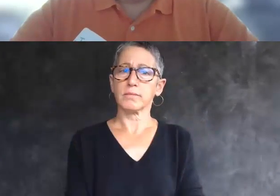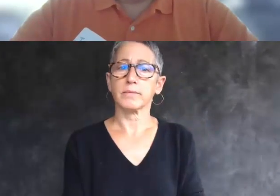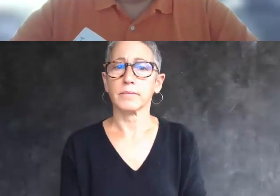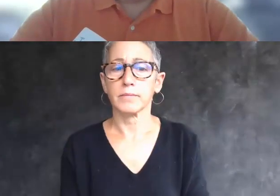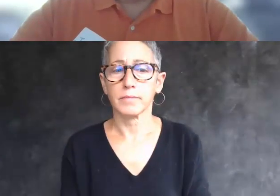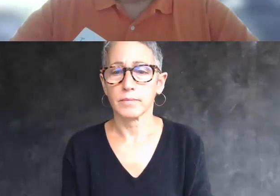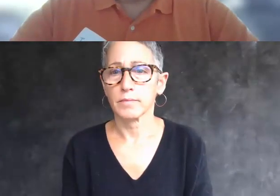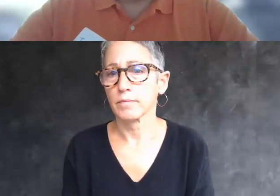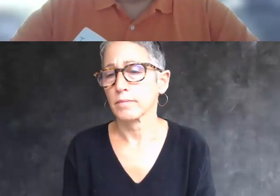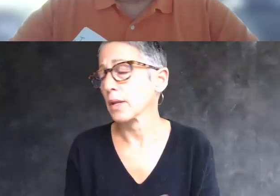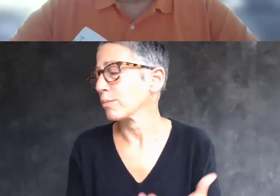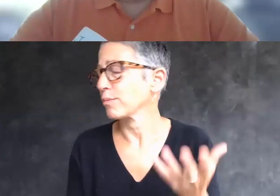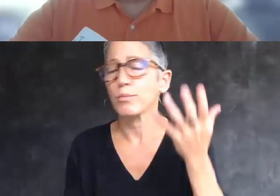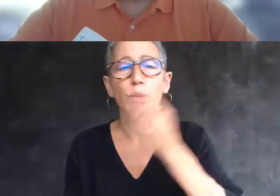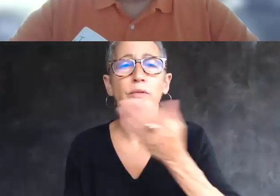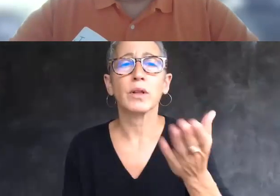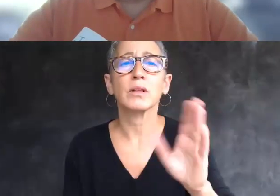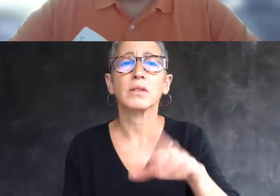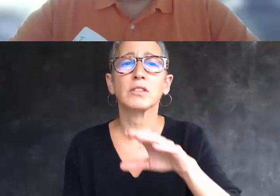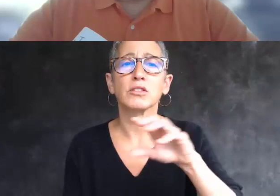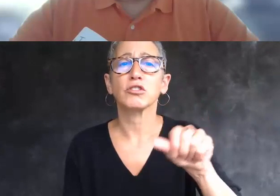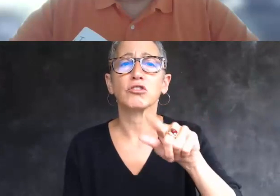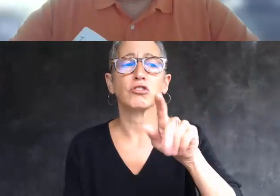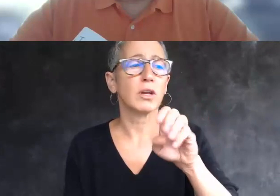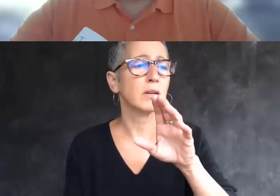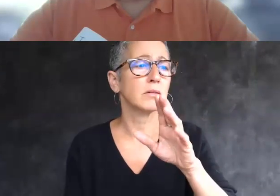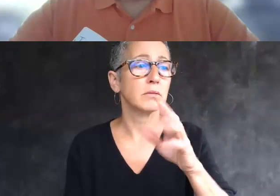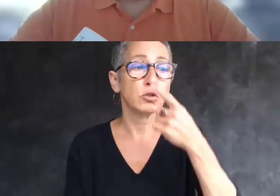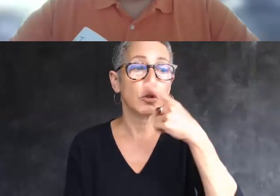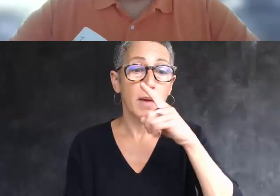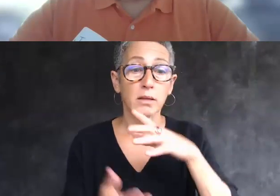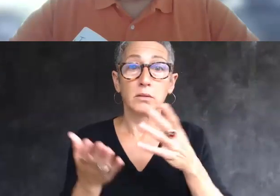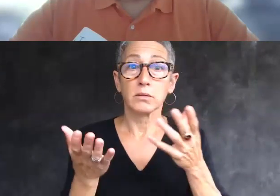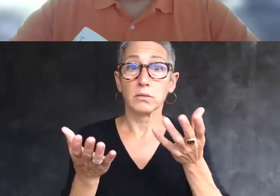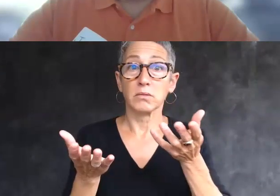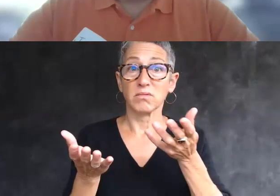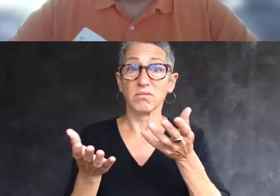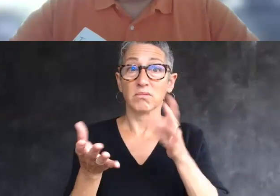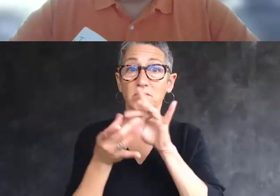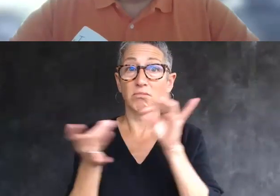Jae, can you say a couple of words and then transition over to me so I can foreshadow the next session? Absolutely.